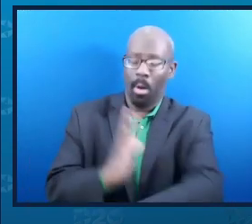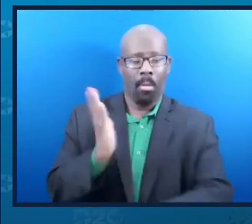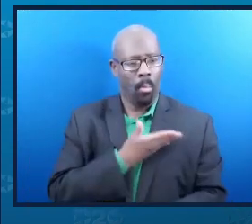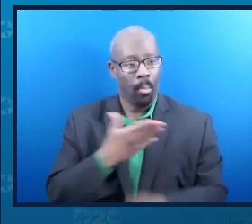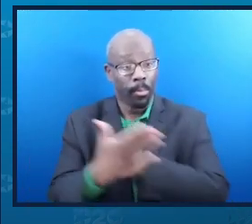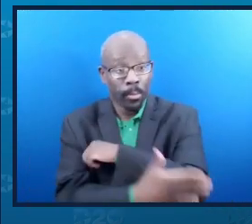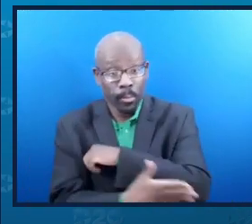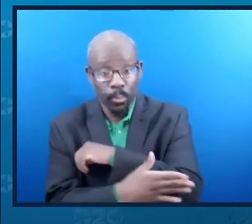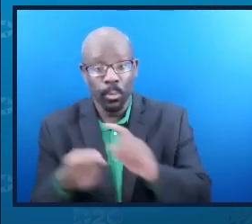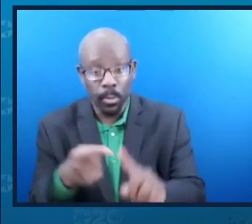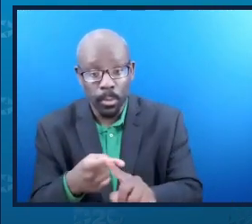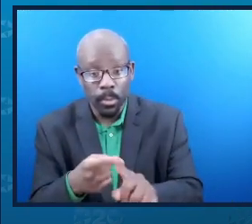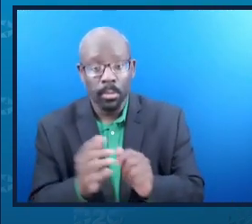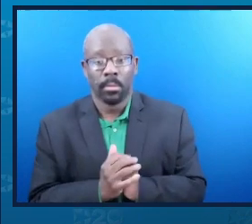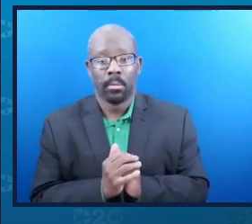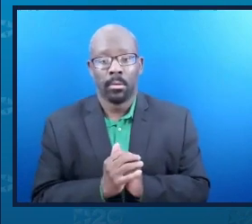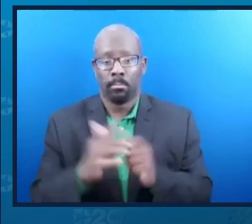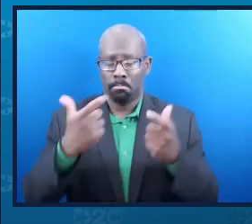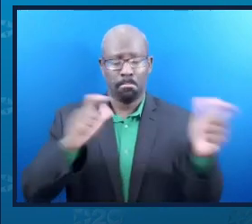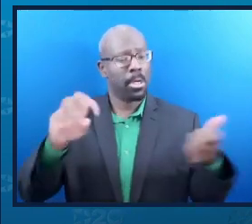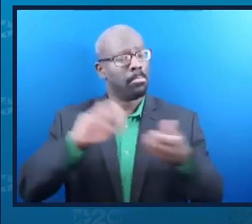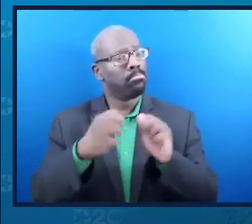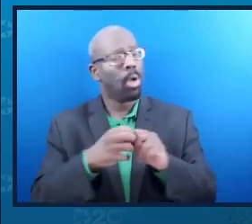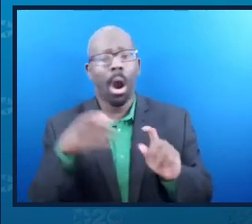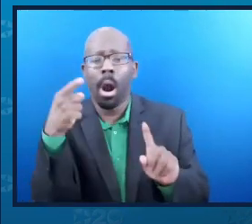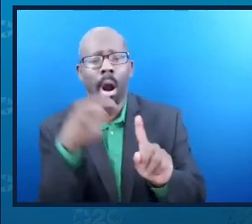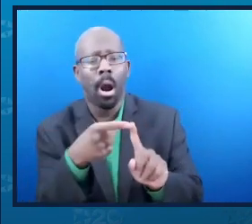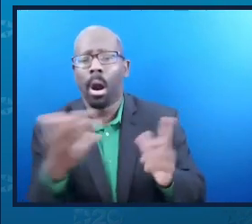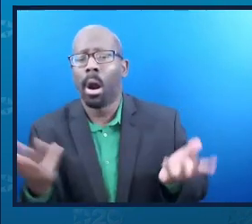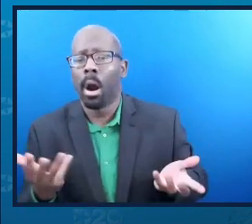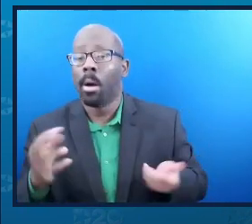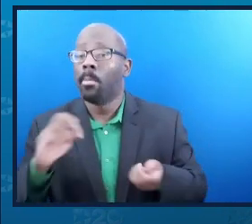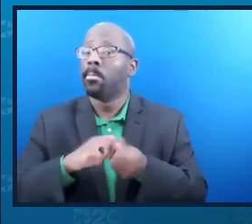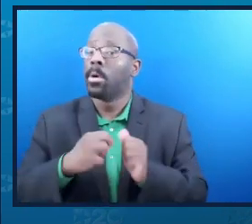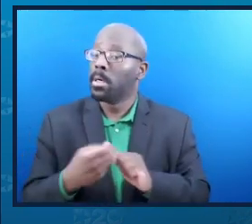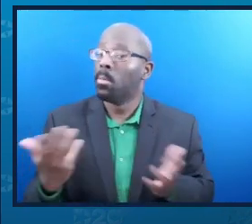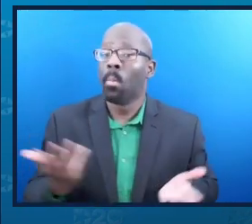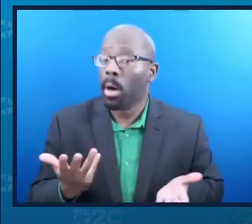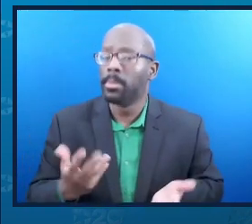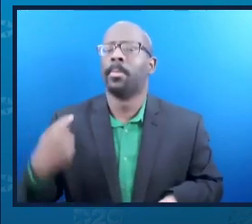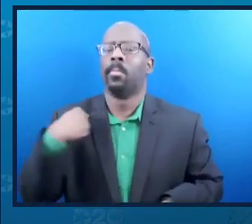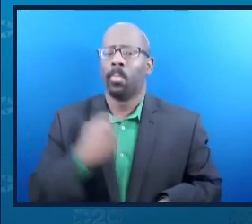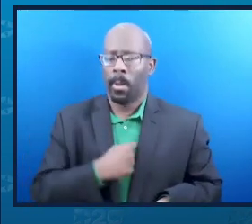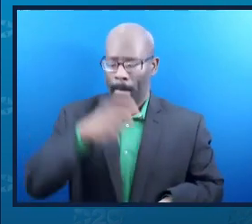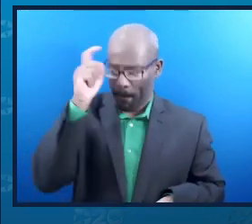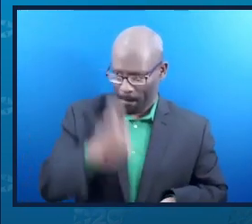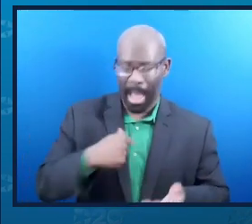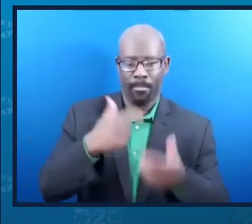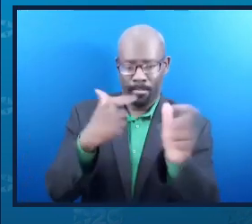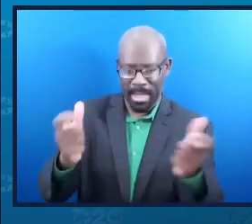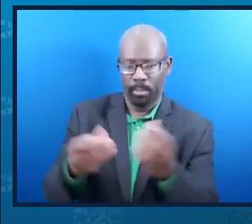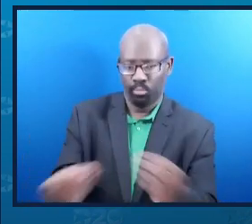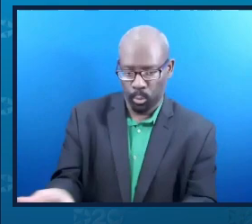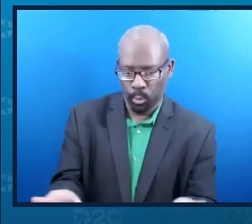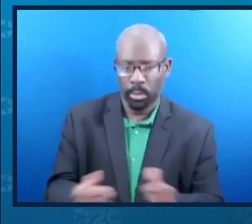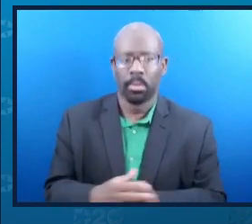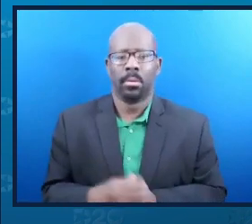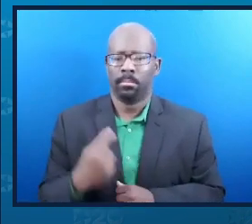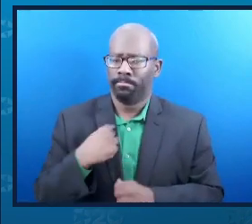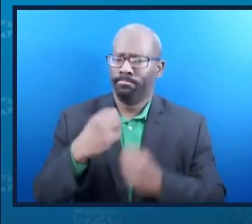BIG PROBLEMS DEMAND BIG SOLUTIONS. NOW, I LOVE GOOD PLAN.